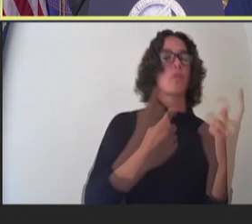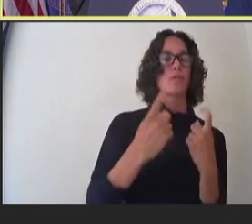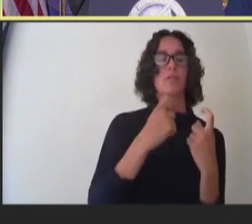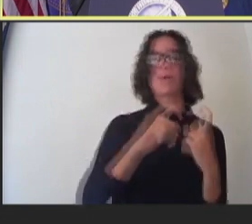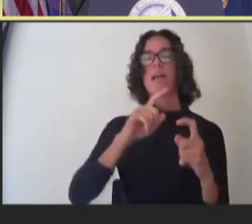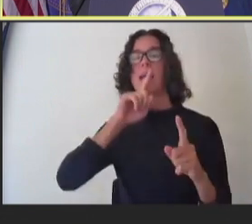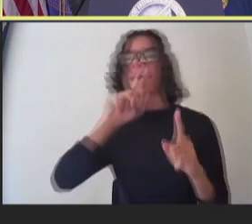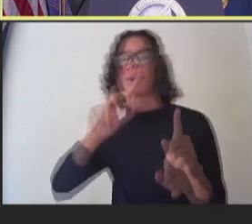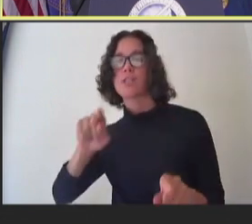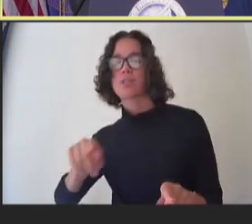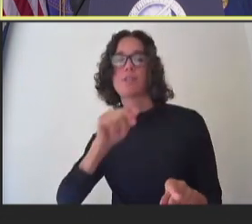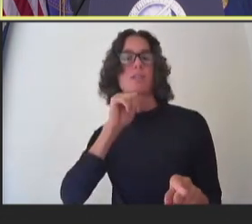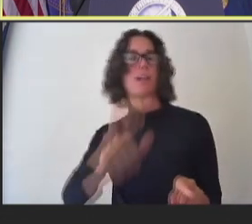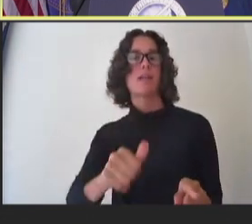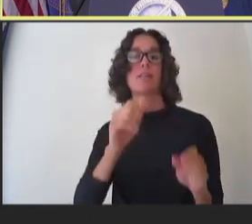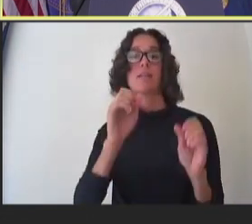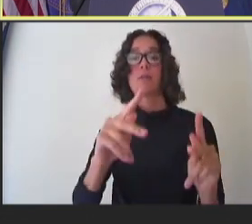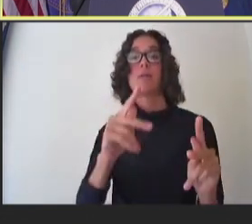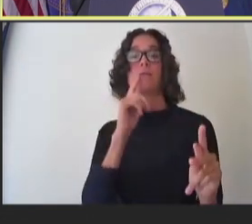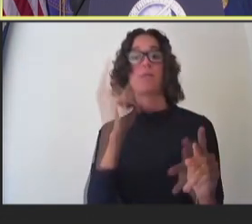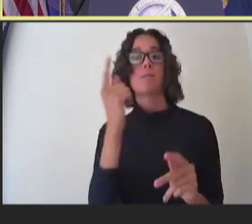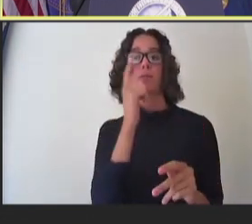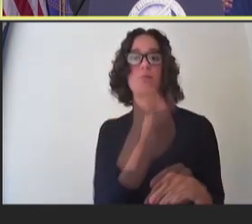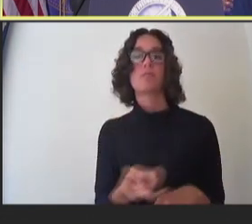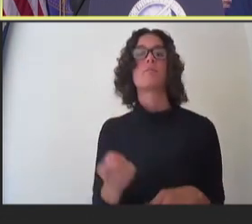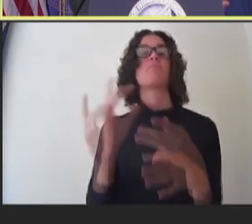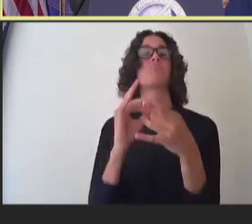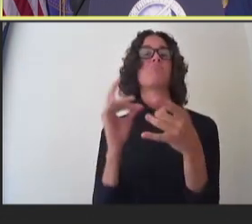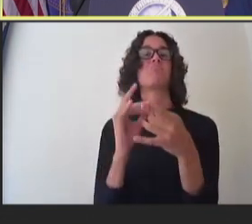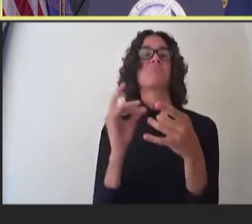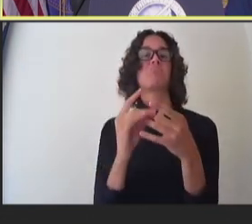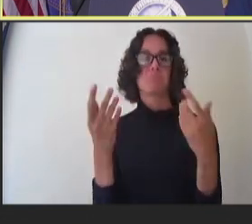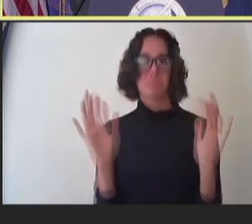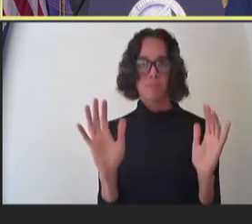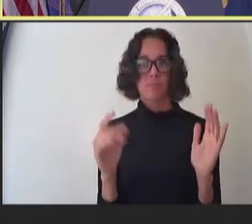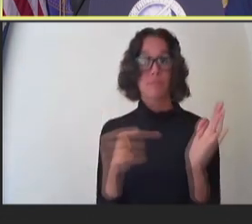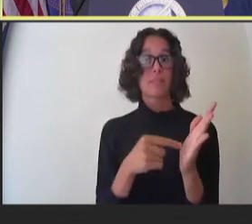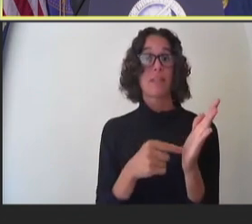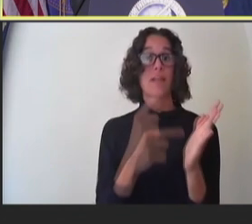individual who would like to make a statement to do so. The deadline to request a place for